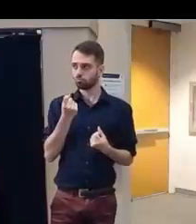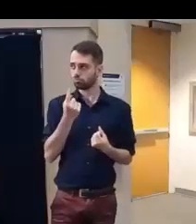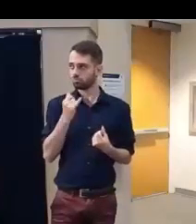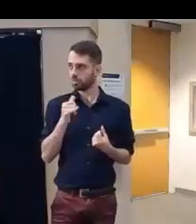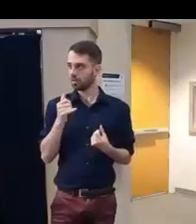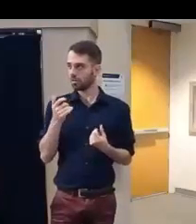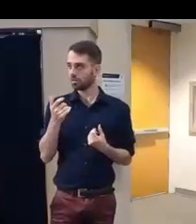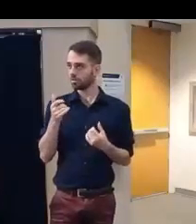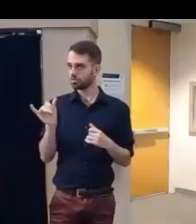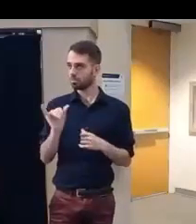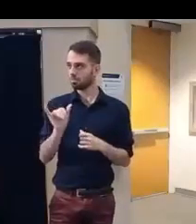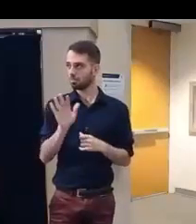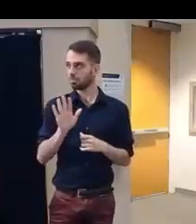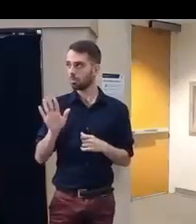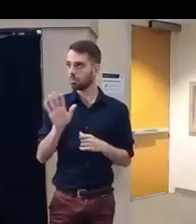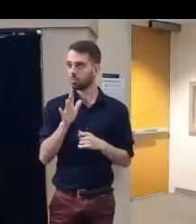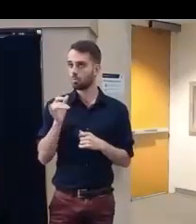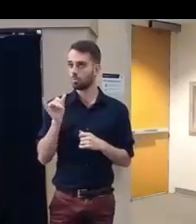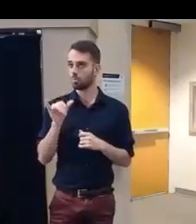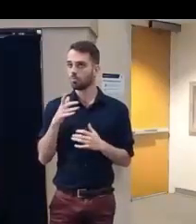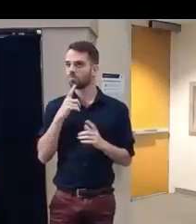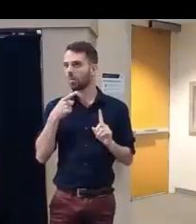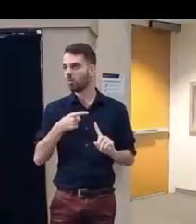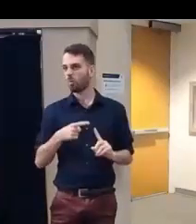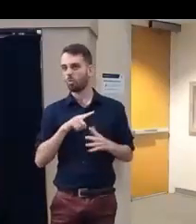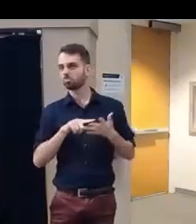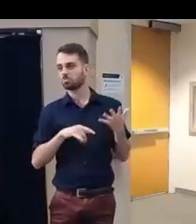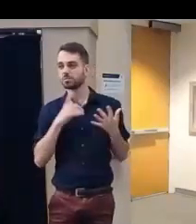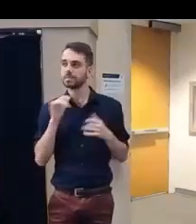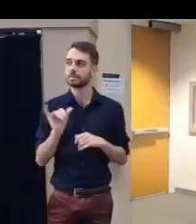in this room but these are explicit goals of of the CL Psychiatry fellowship program